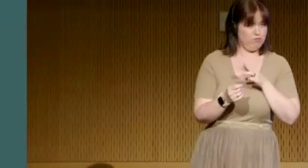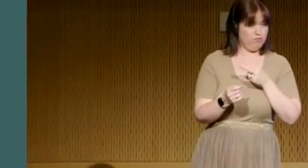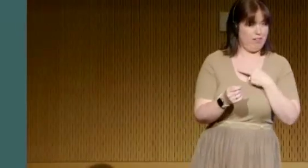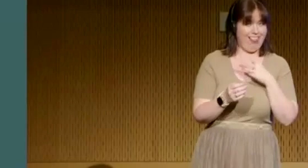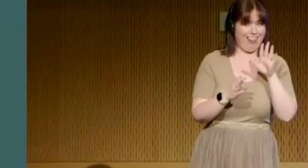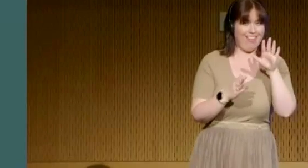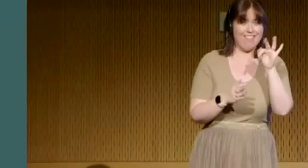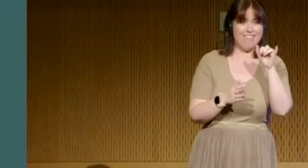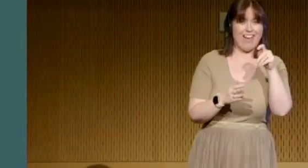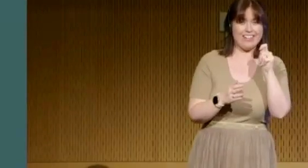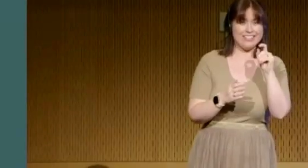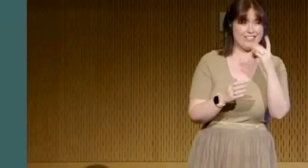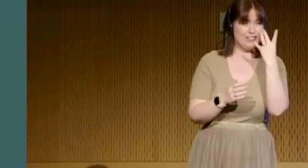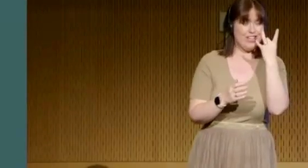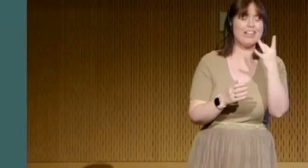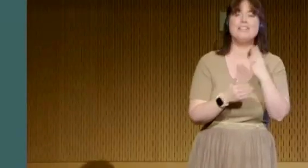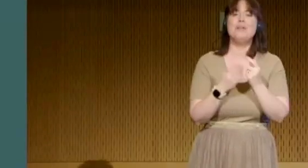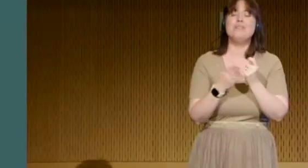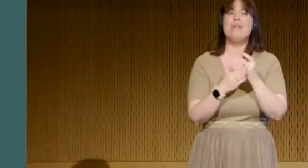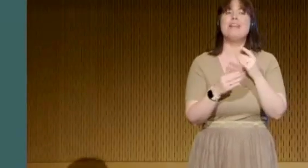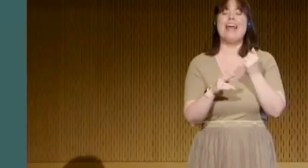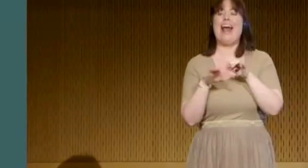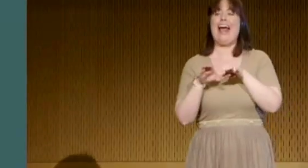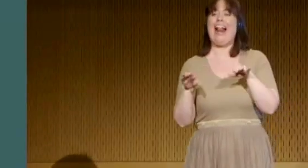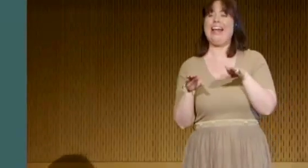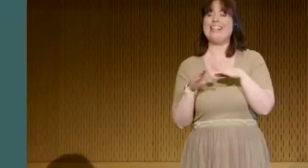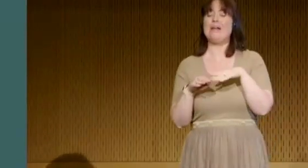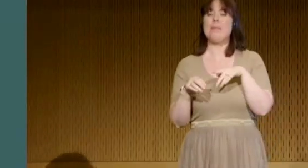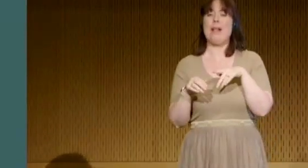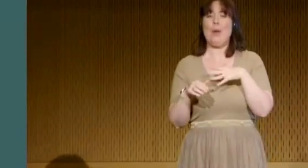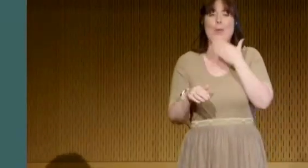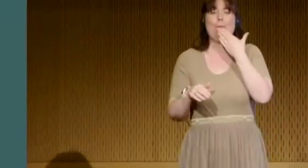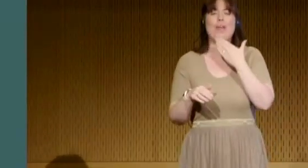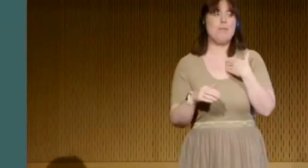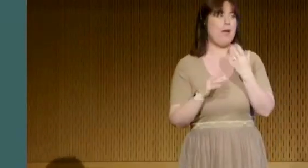that's a funny moment in class where I might have something up in the screen and the student who's